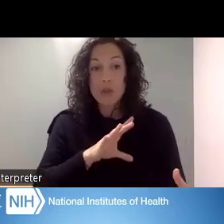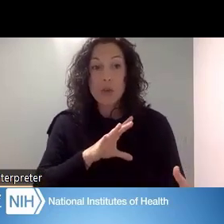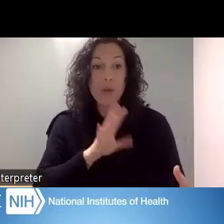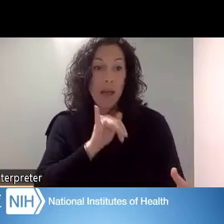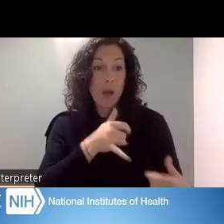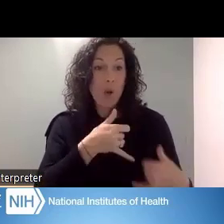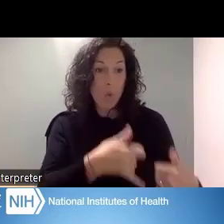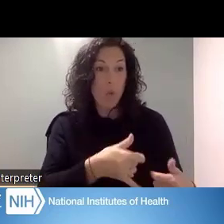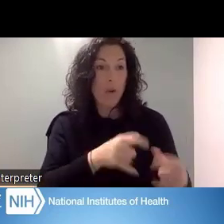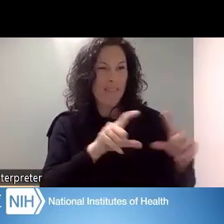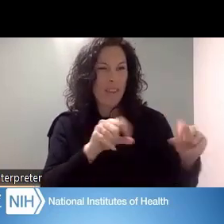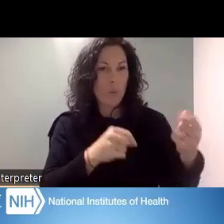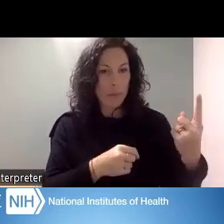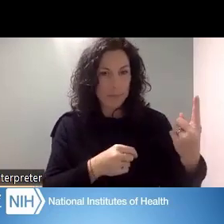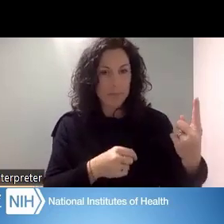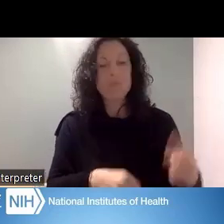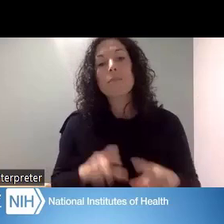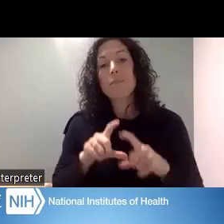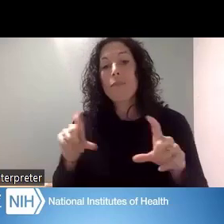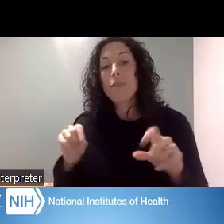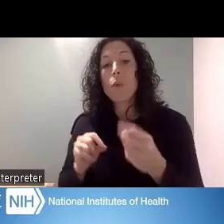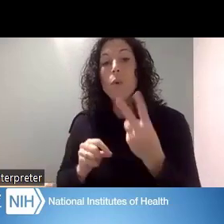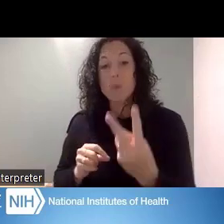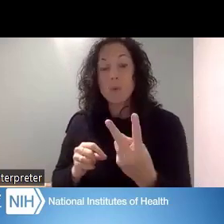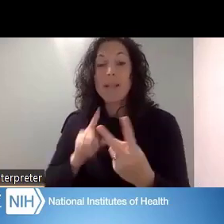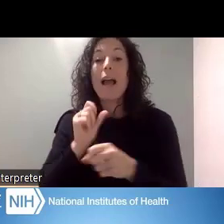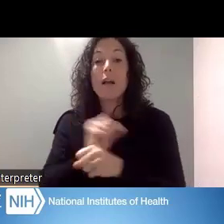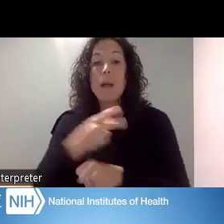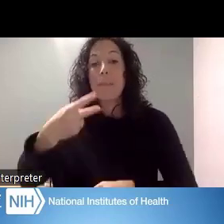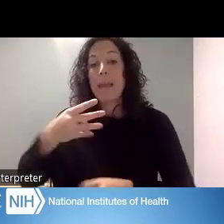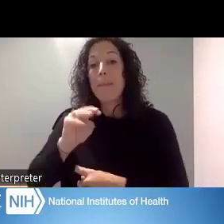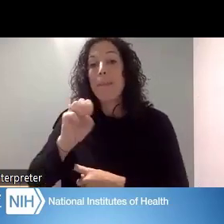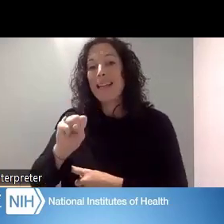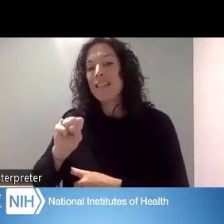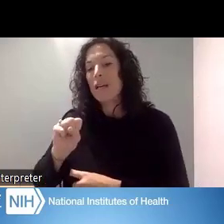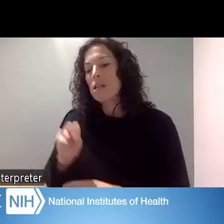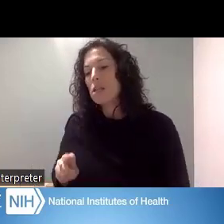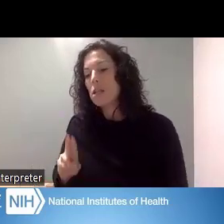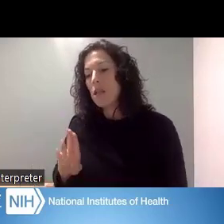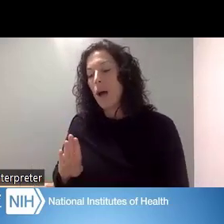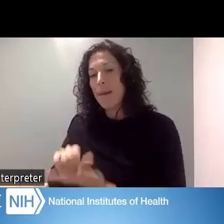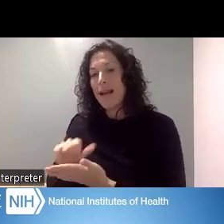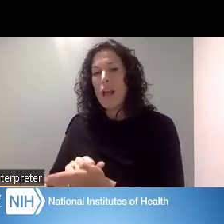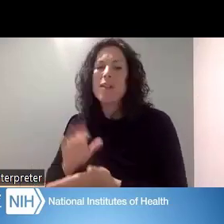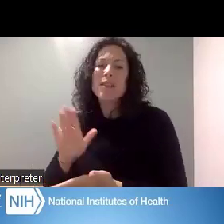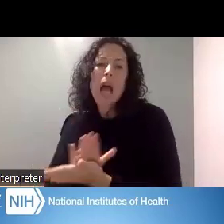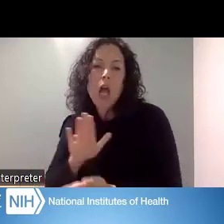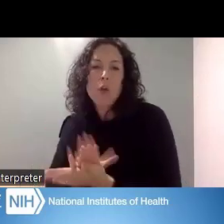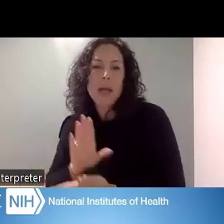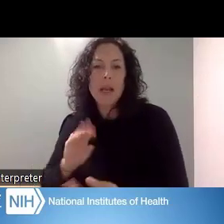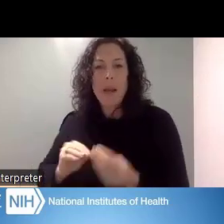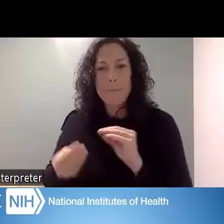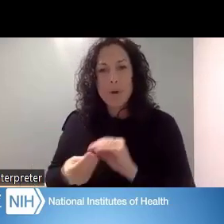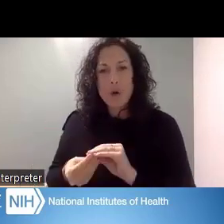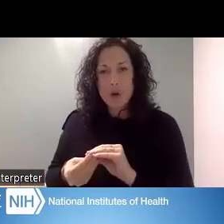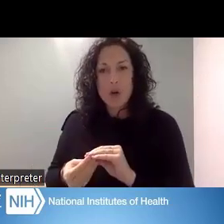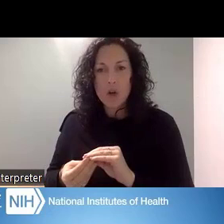In field 2 would be the actual PMS subaccount or document number that the funds were awarded under,